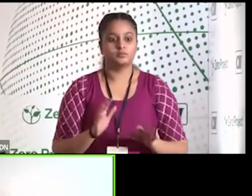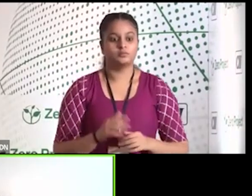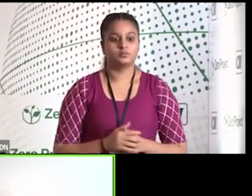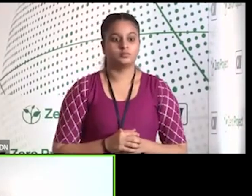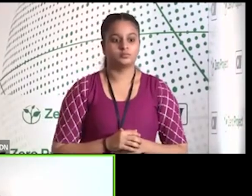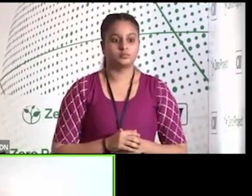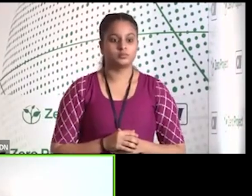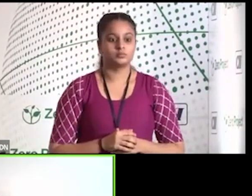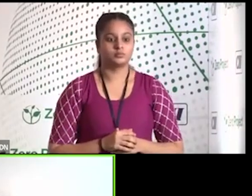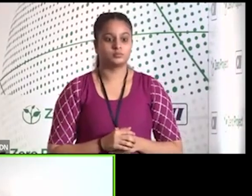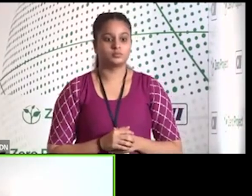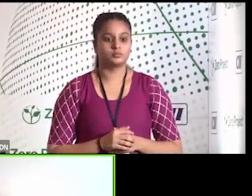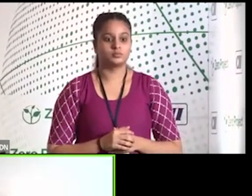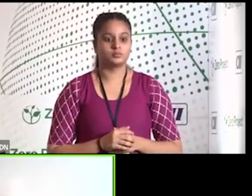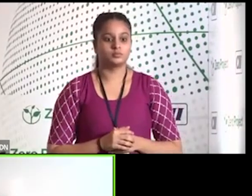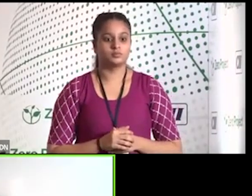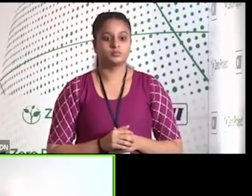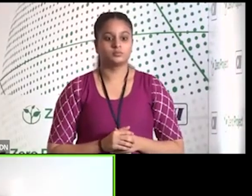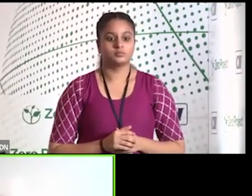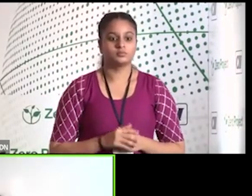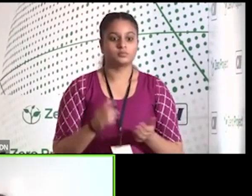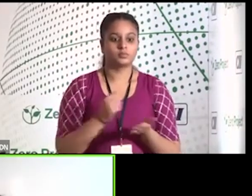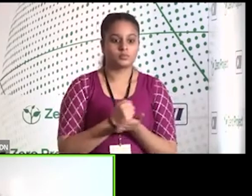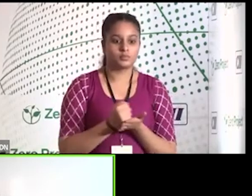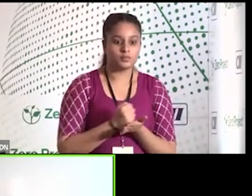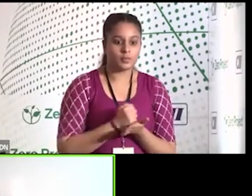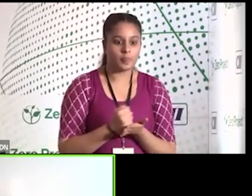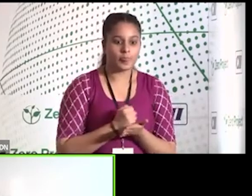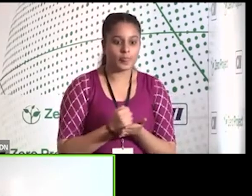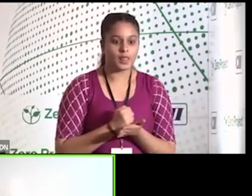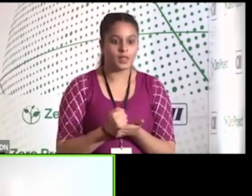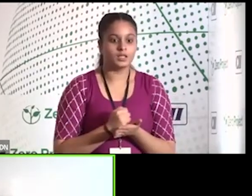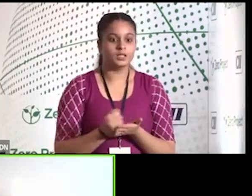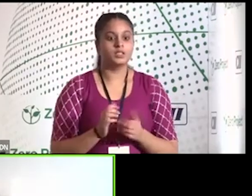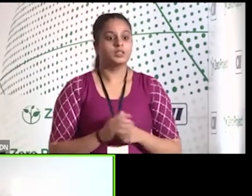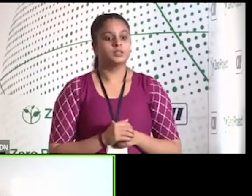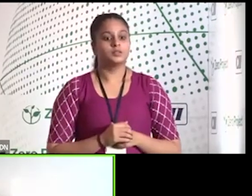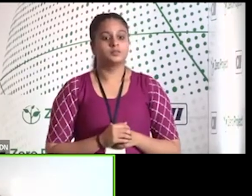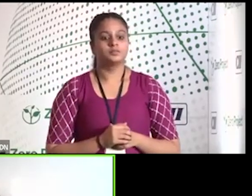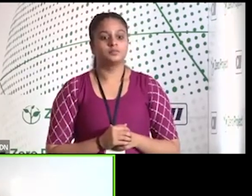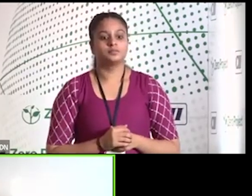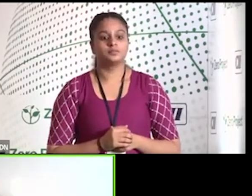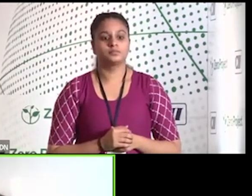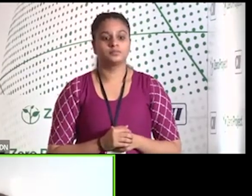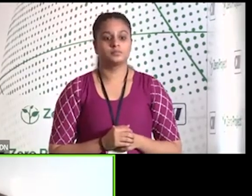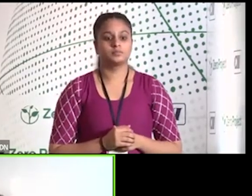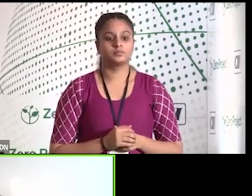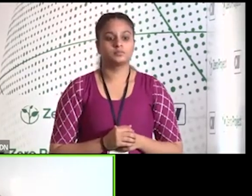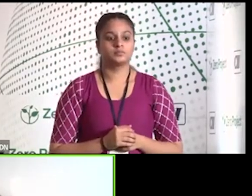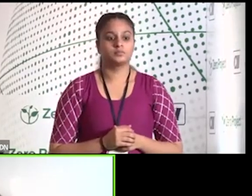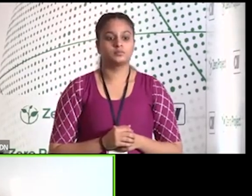BW is we are trying to see that how it becomes kind of more scalable and self-sustainable program